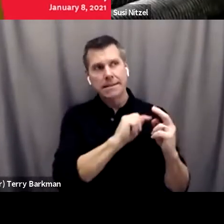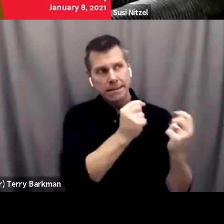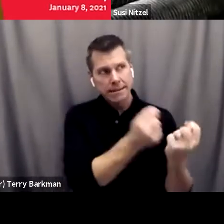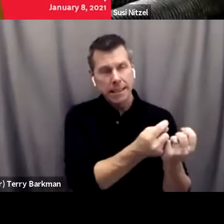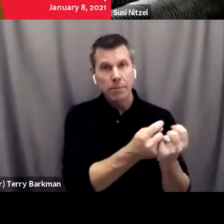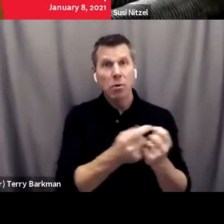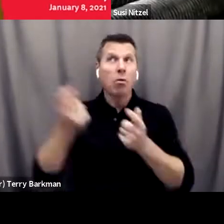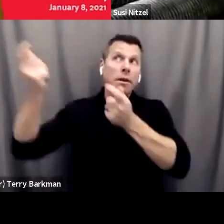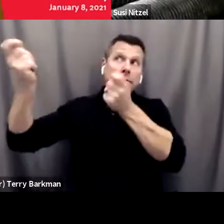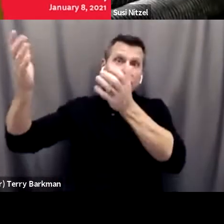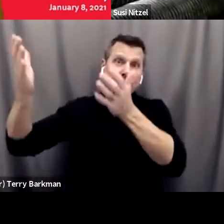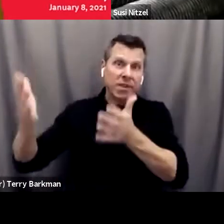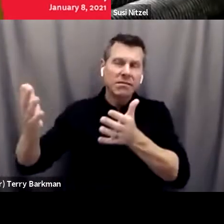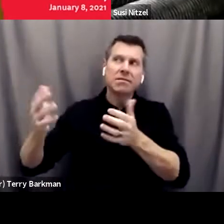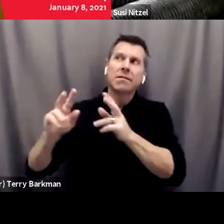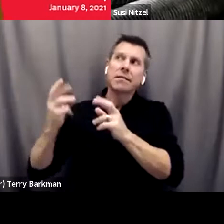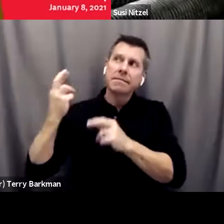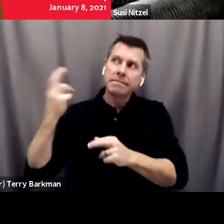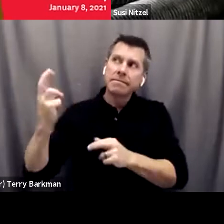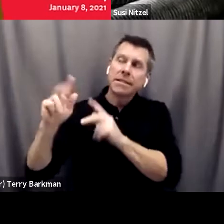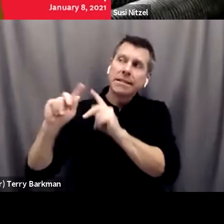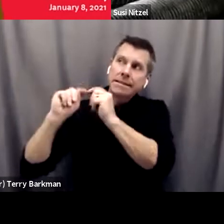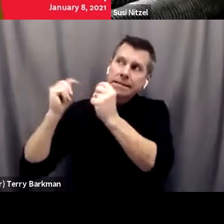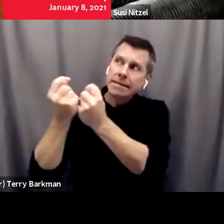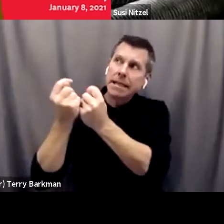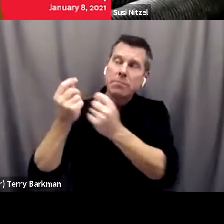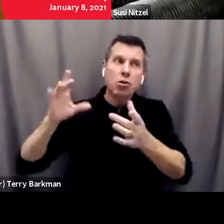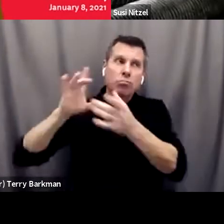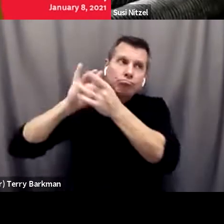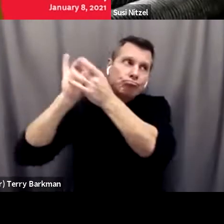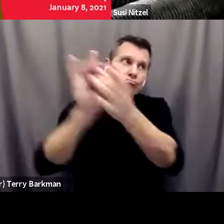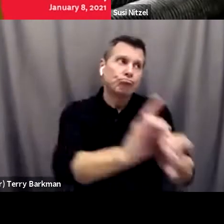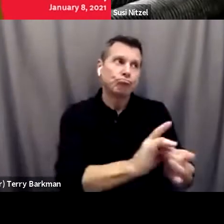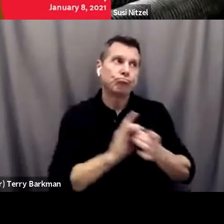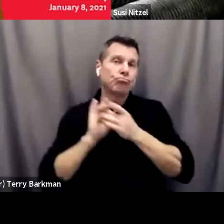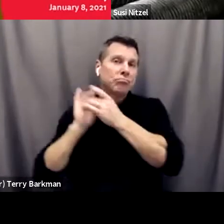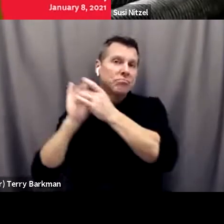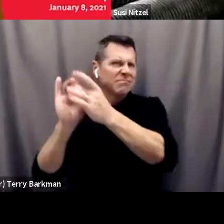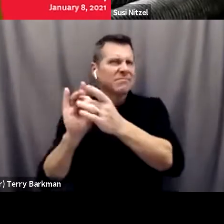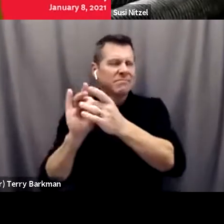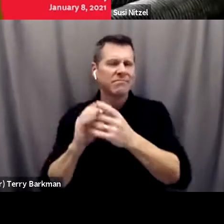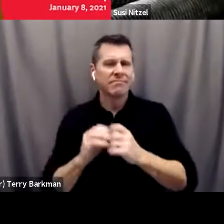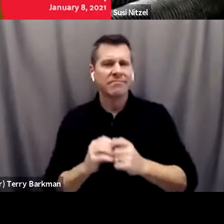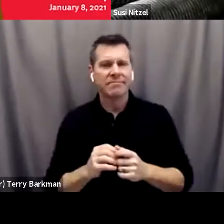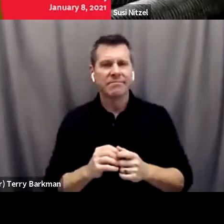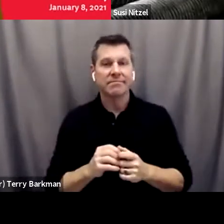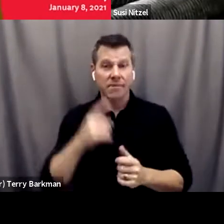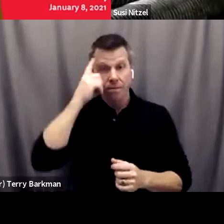and that we do have one singular role that we all fit into. And so you know, for me, I think that's the important thing about about